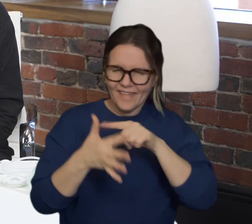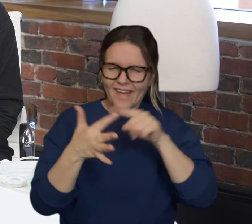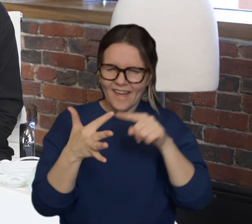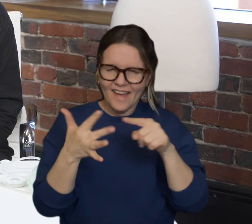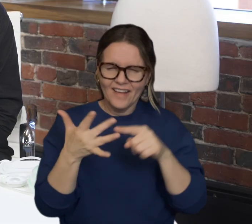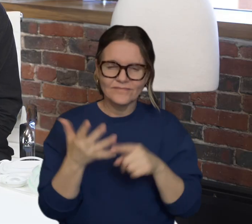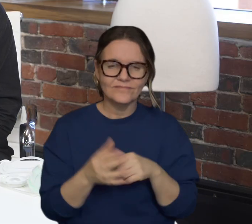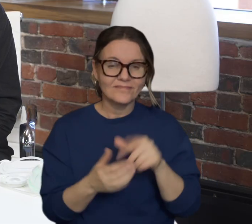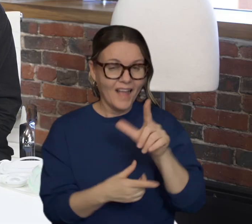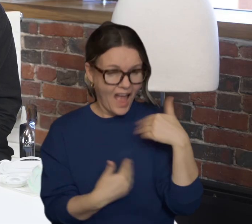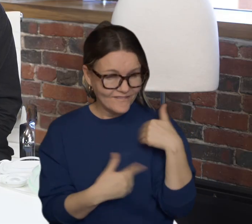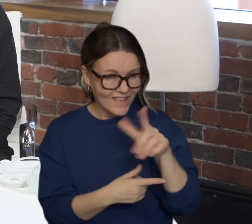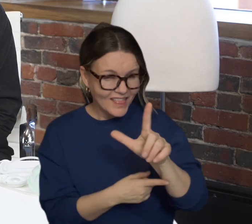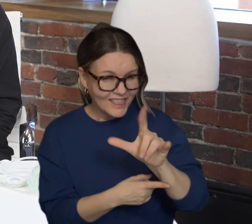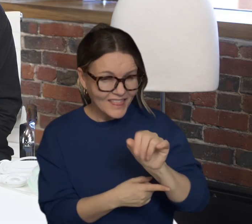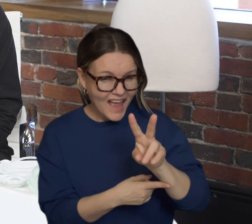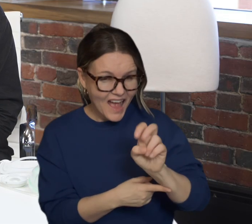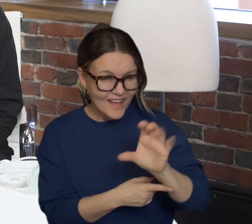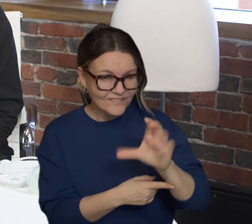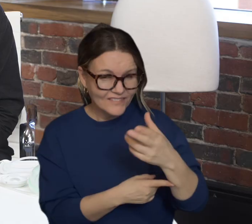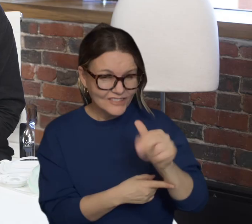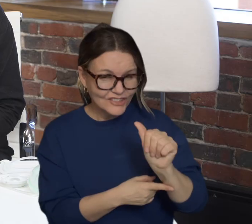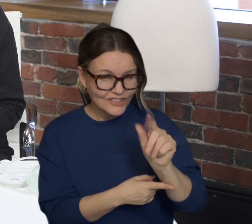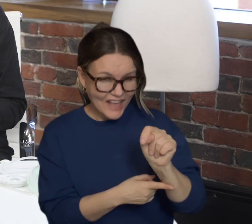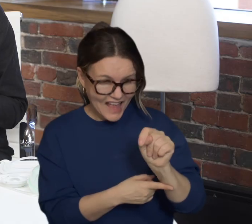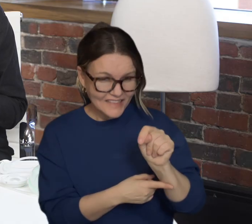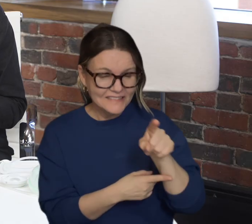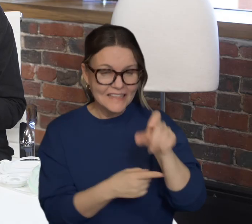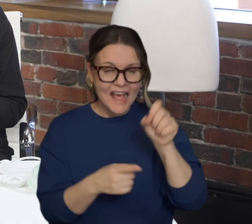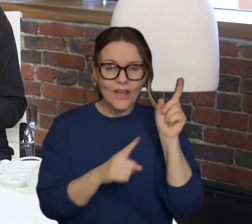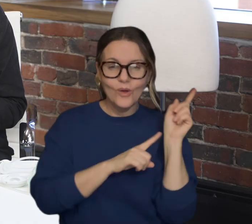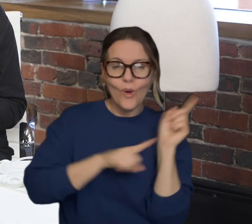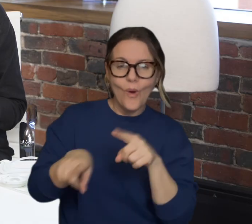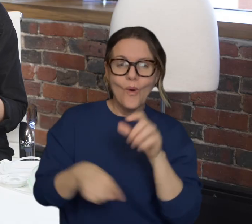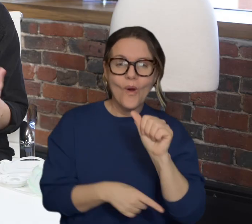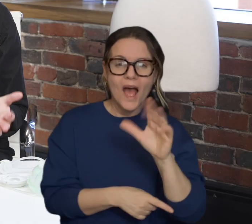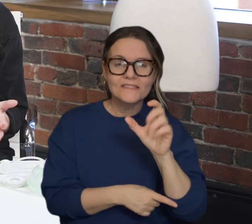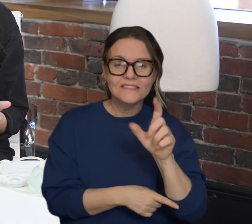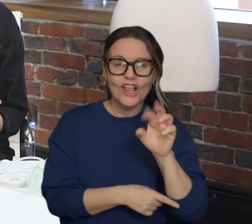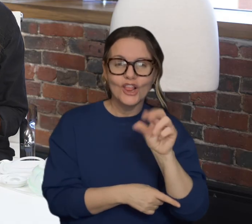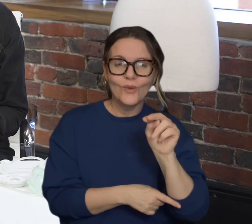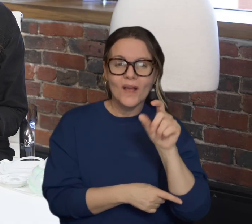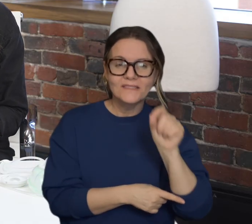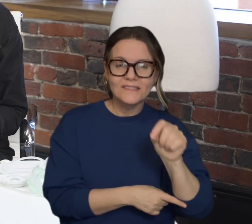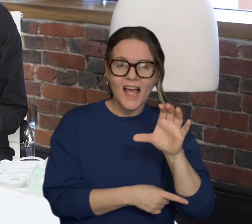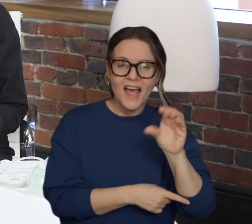we offer a wide variety of other resources such as one-on-one consults education videos